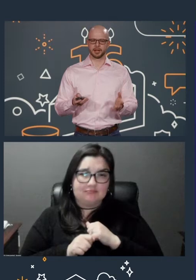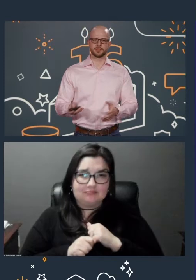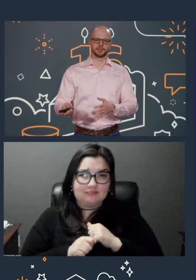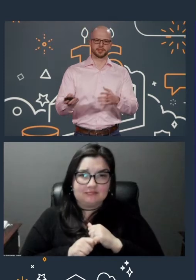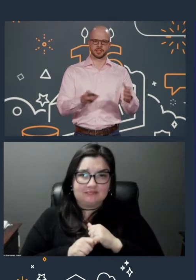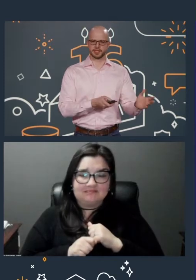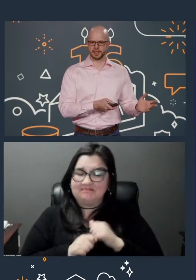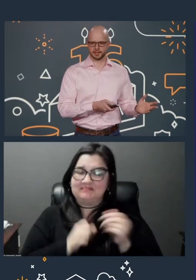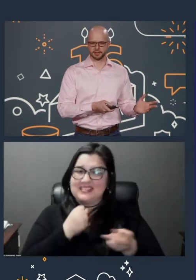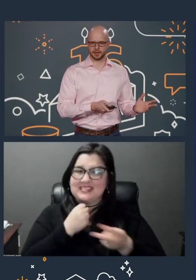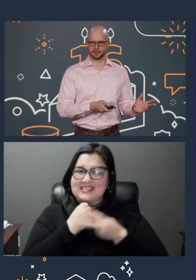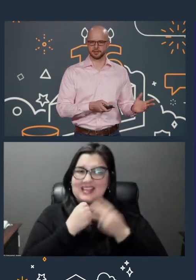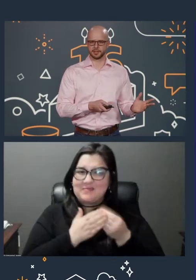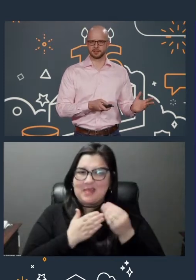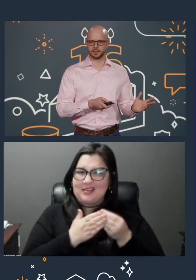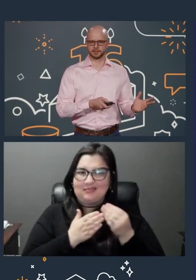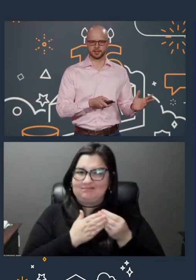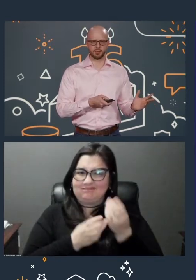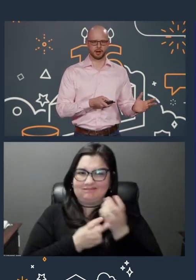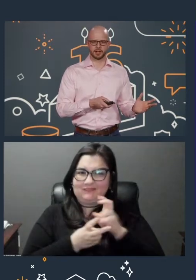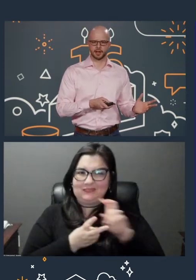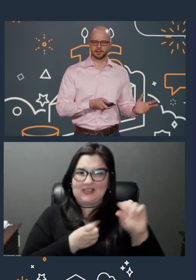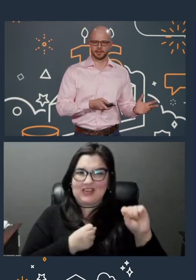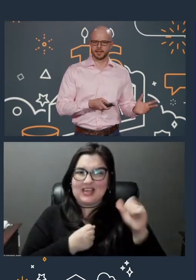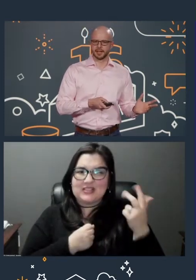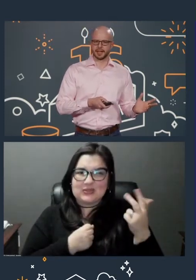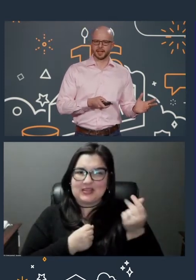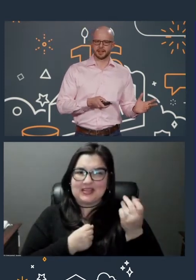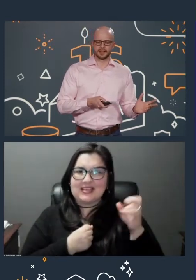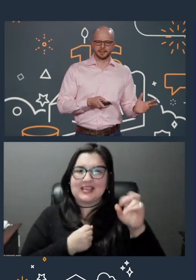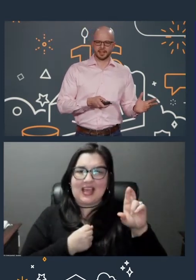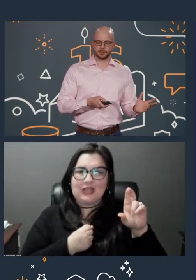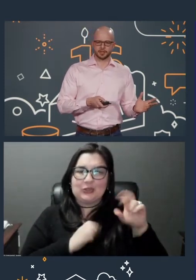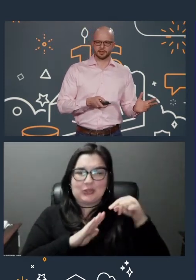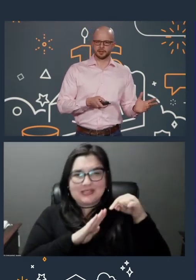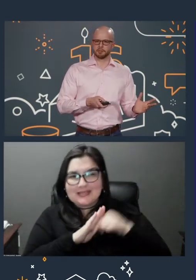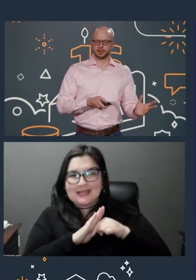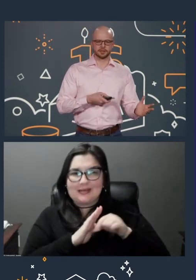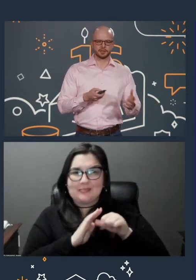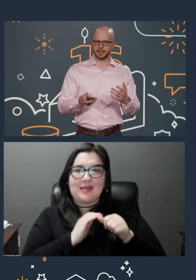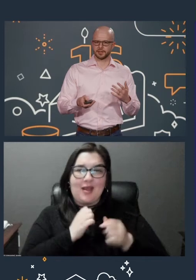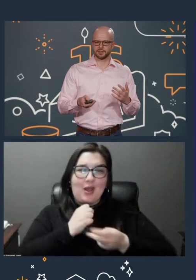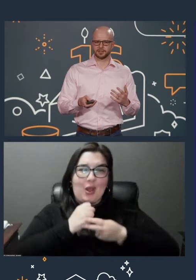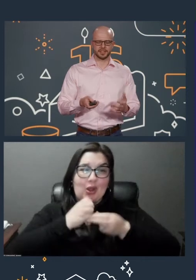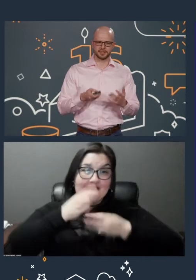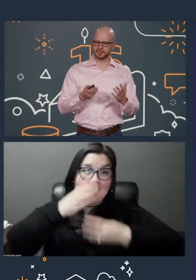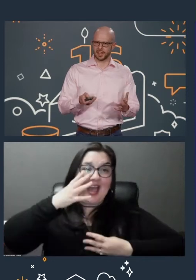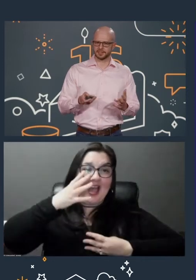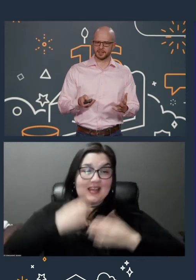by transitioning data to S3 Glacier Deep Archive. And that's because the monthly savings just isn't likely